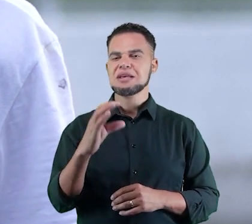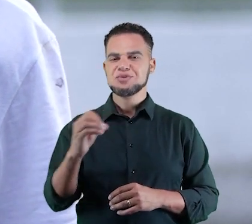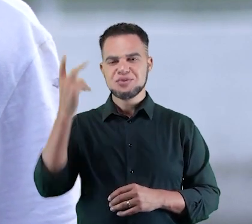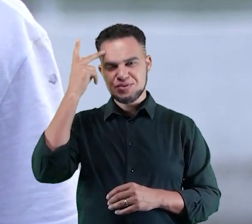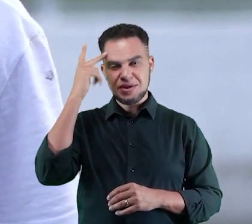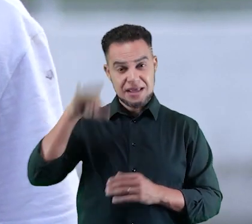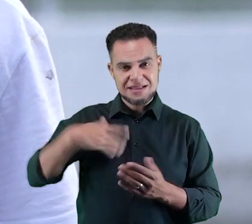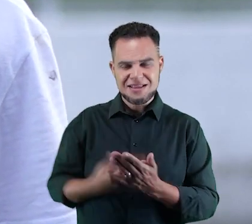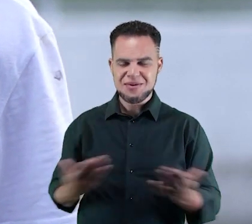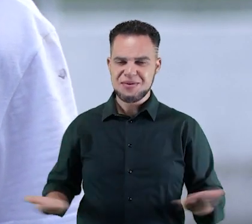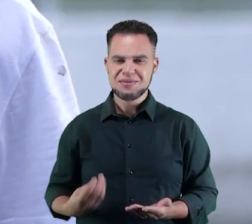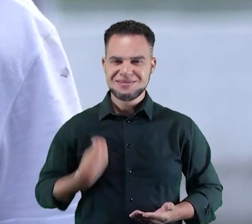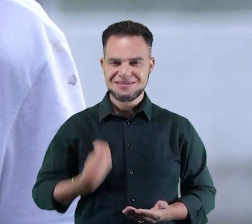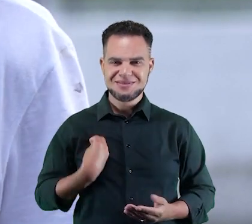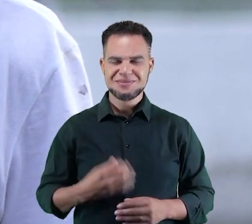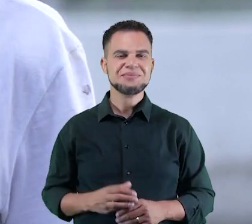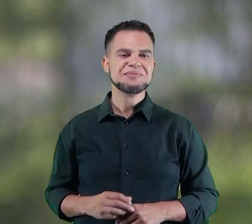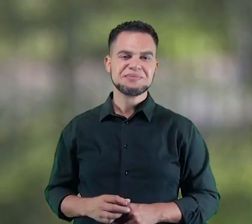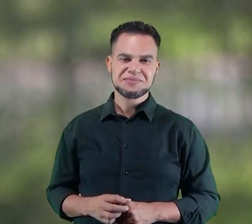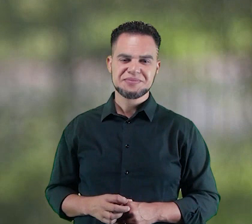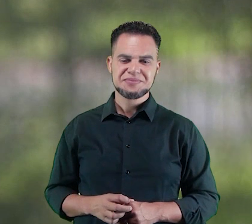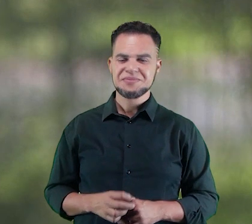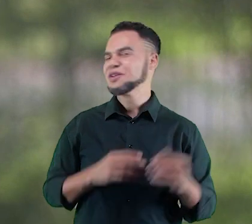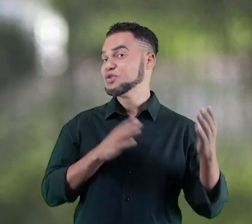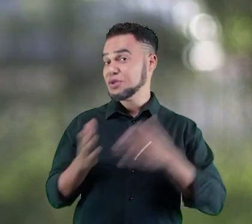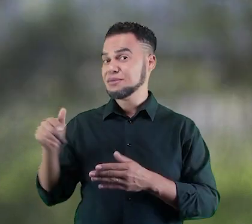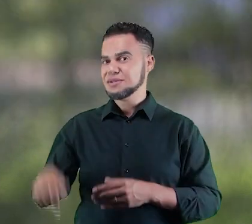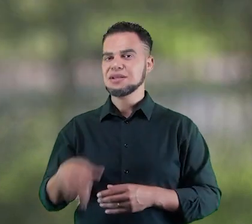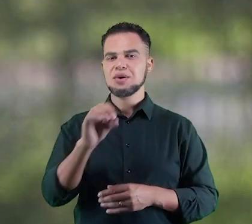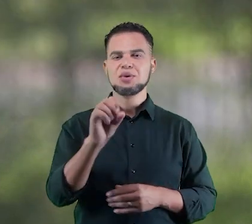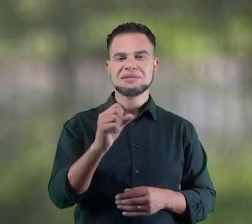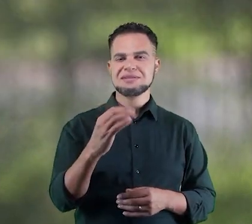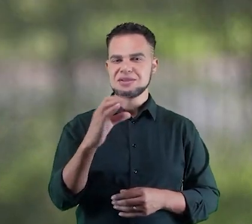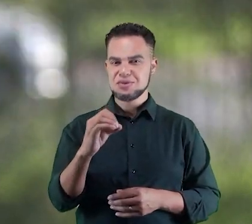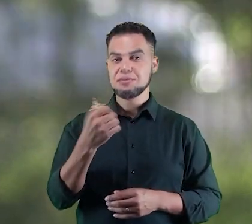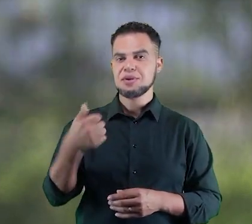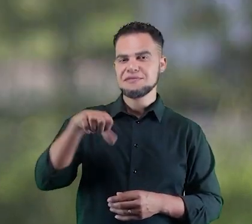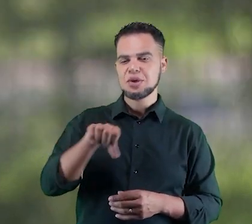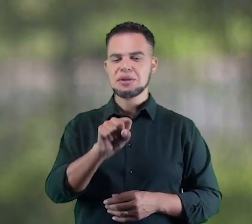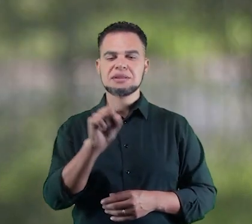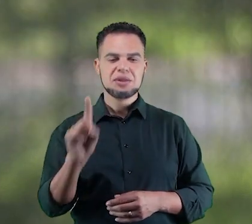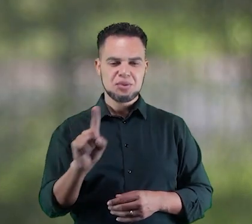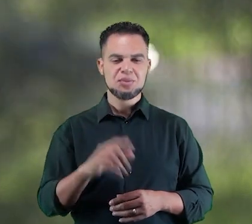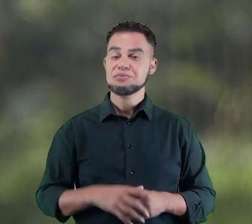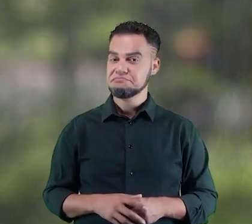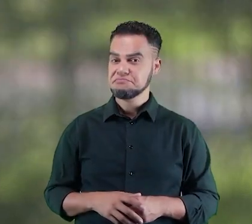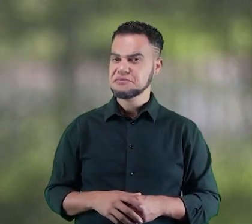in Osasco, and I have been there until today. We got here in Osasco in 81...